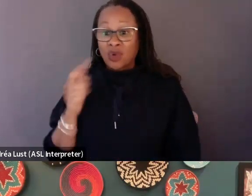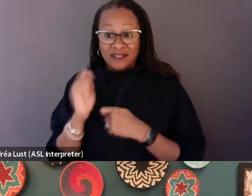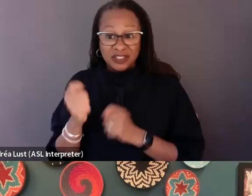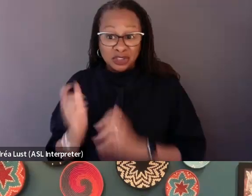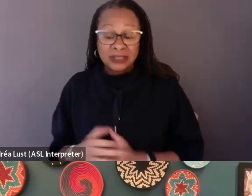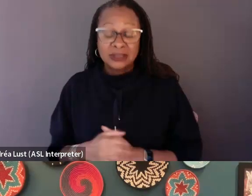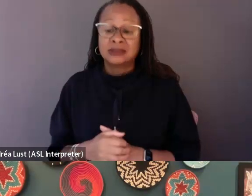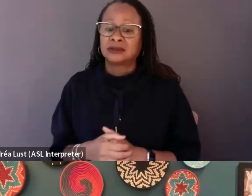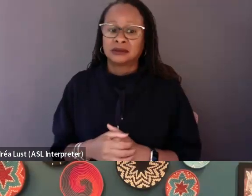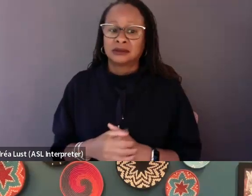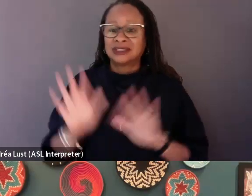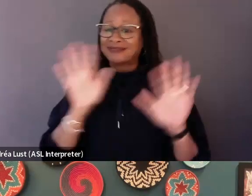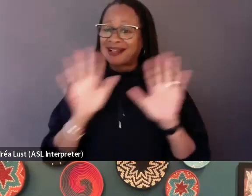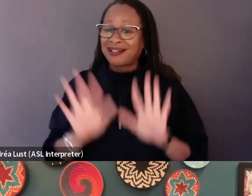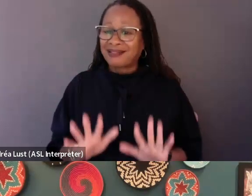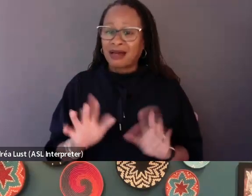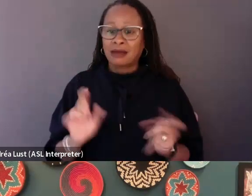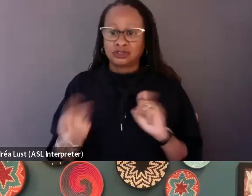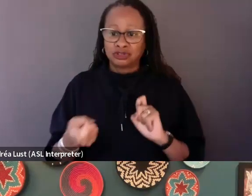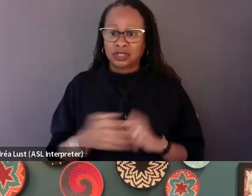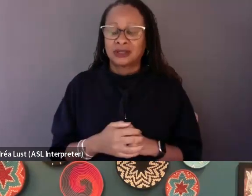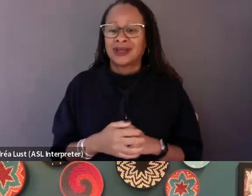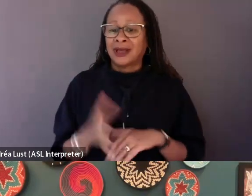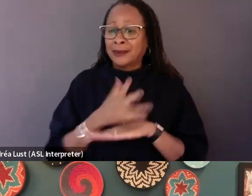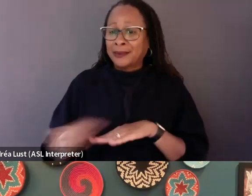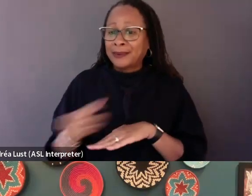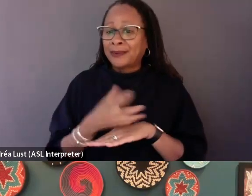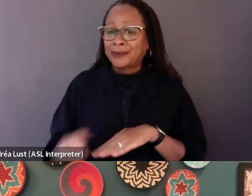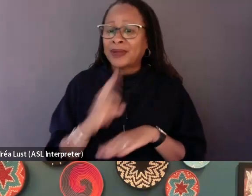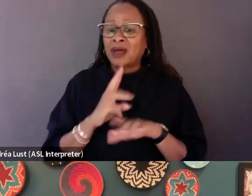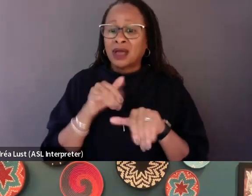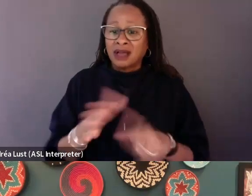there's climate change, there's depletion of ocean stocks.